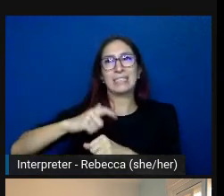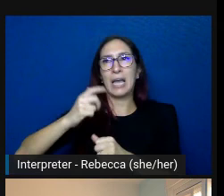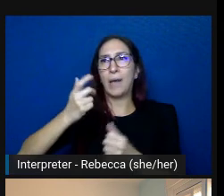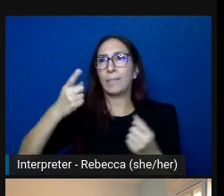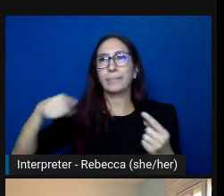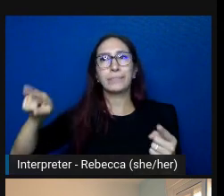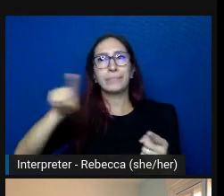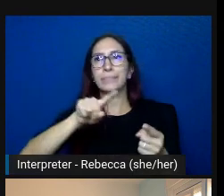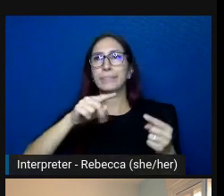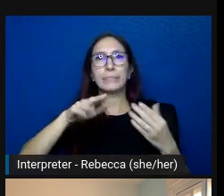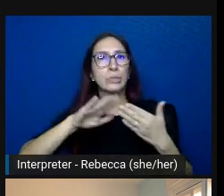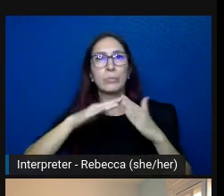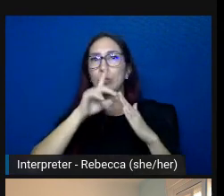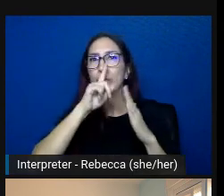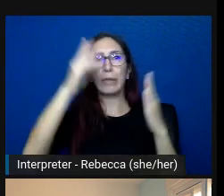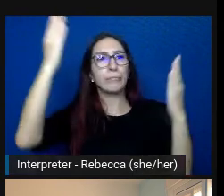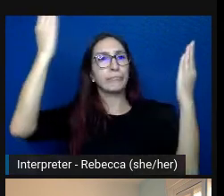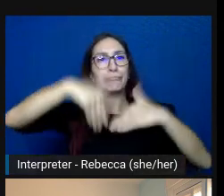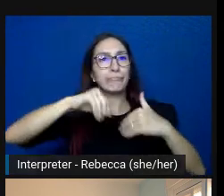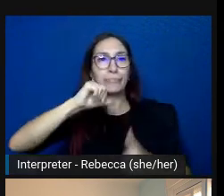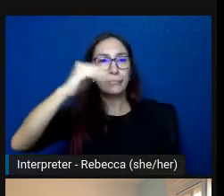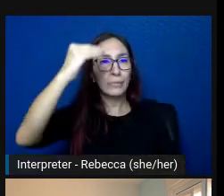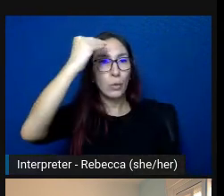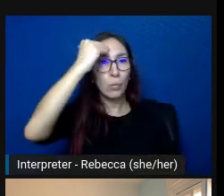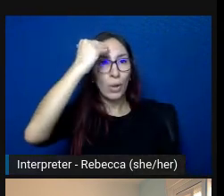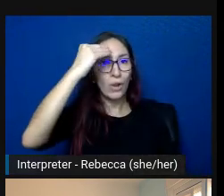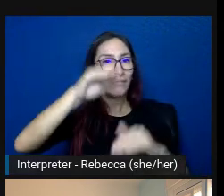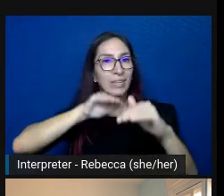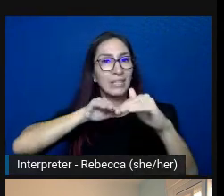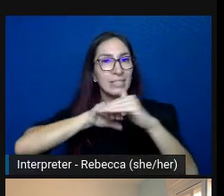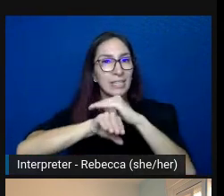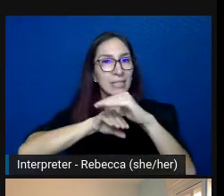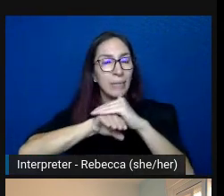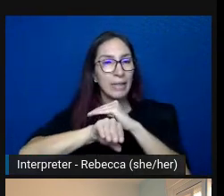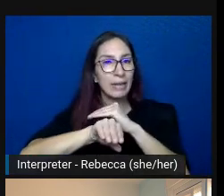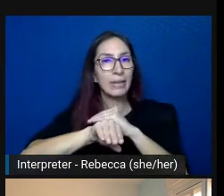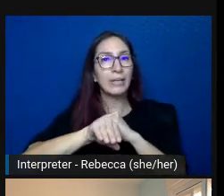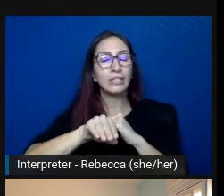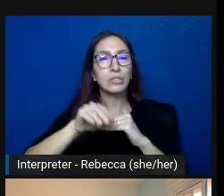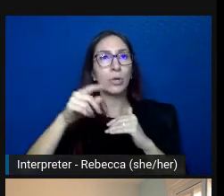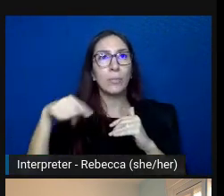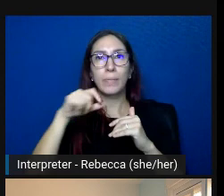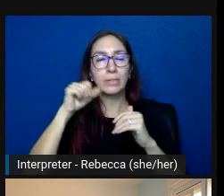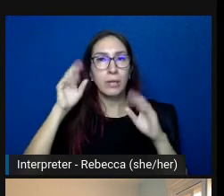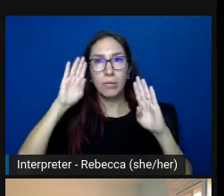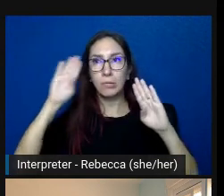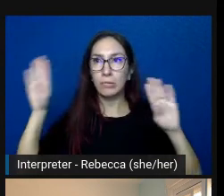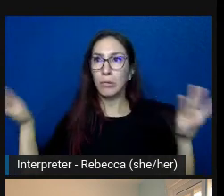or all the aspects, you do not pay that much attention to them.